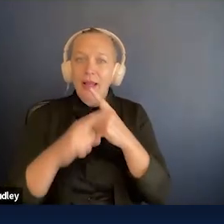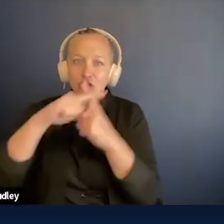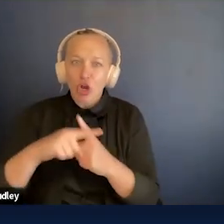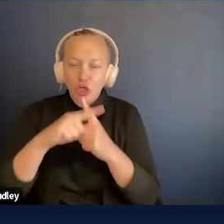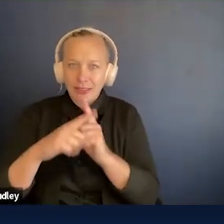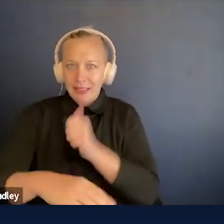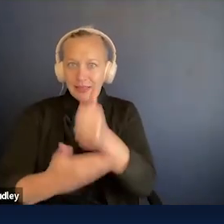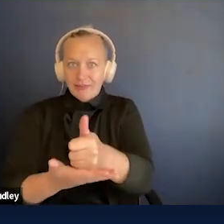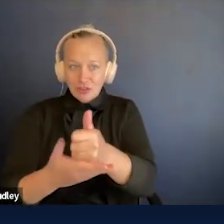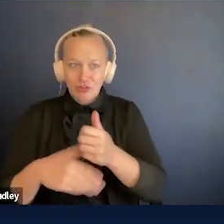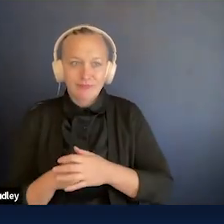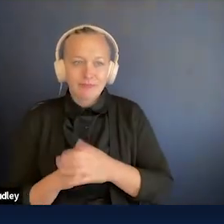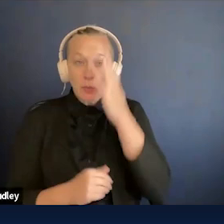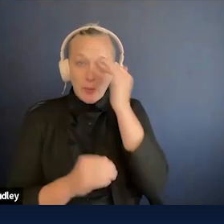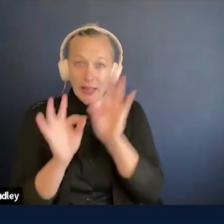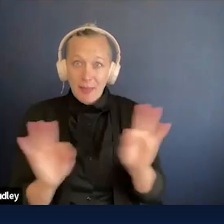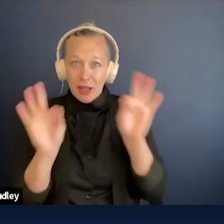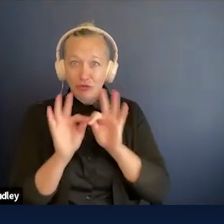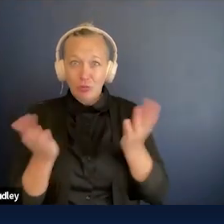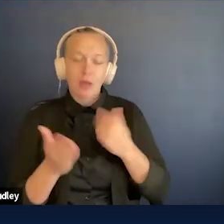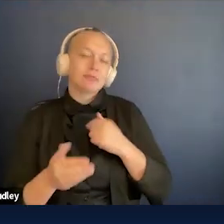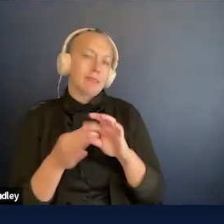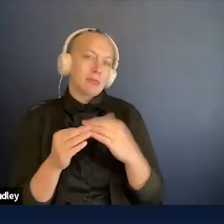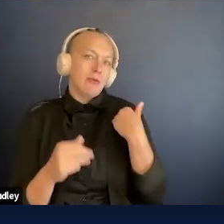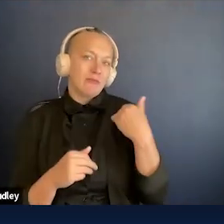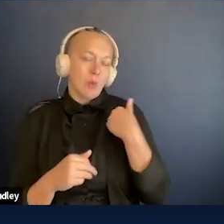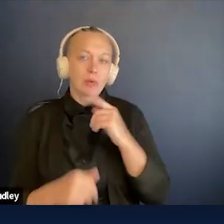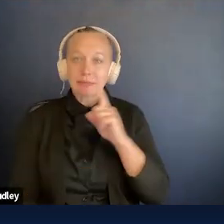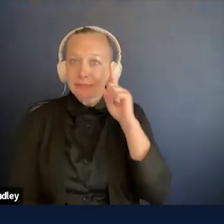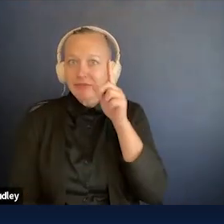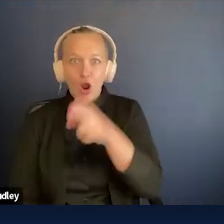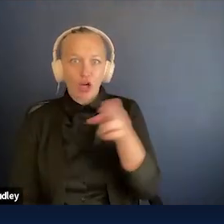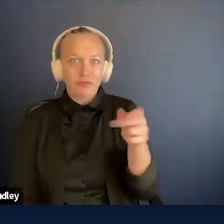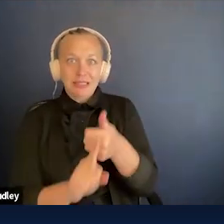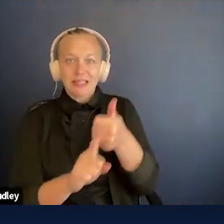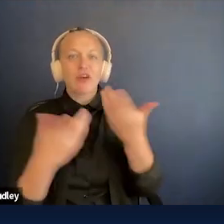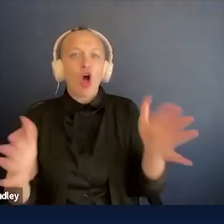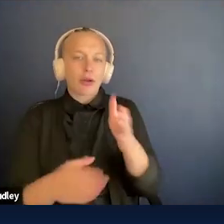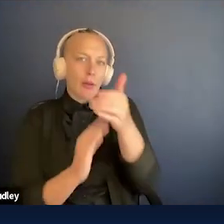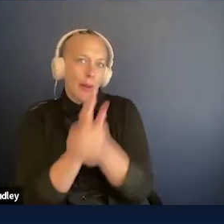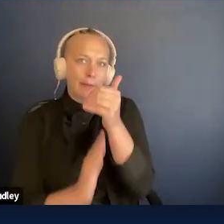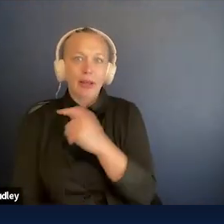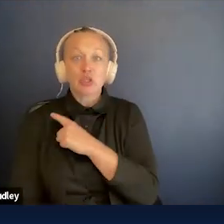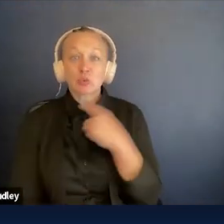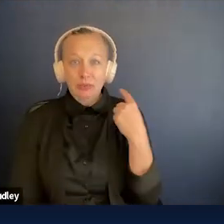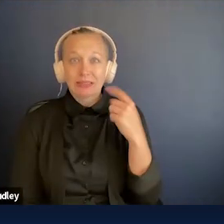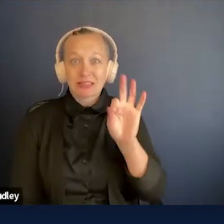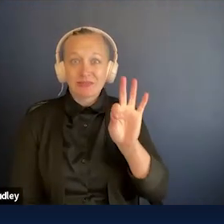But what does this exactly matter? Um, like, as mentioned before, just being deaf and hard of hearing is already a risk factor for, um, birthing disparities.